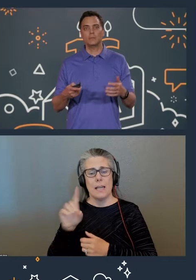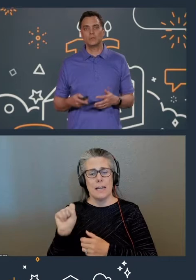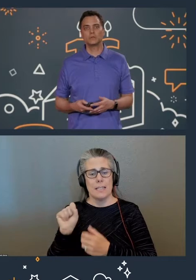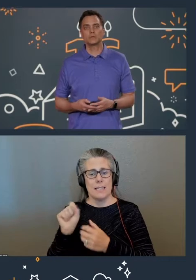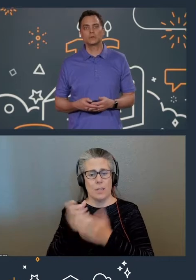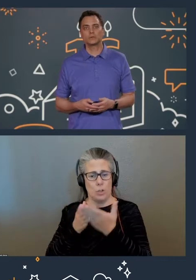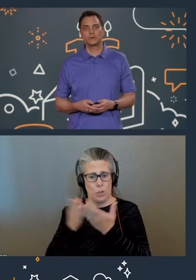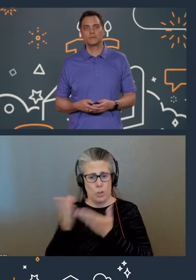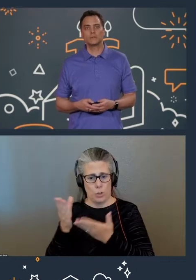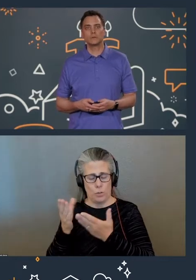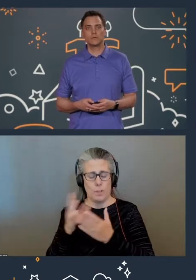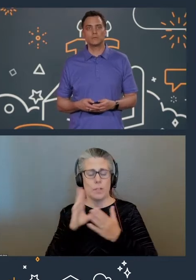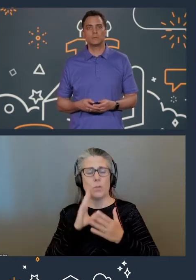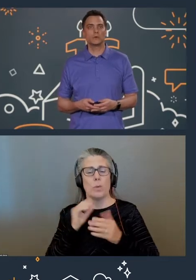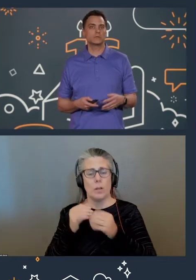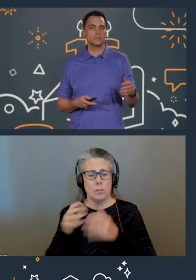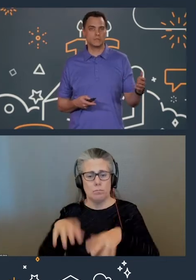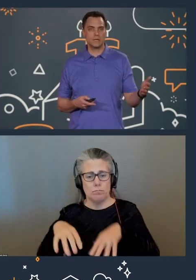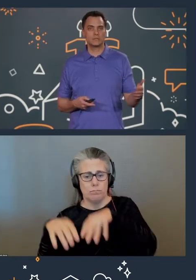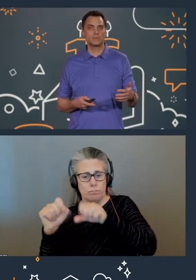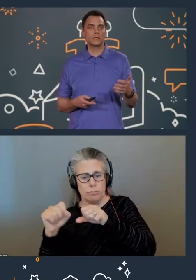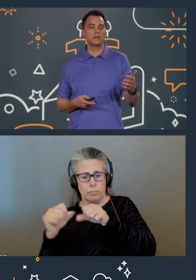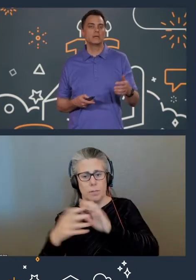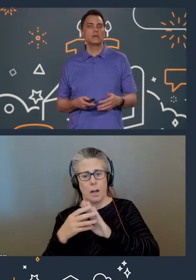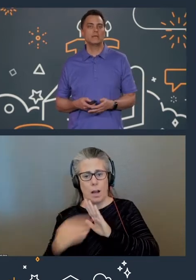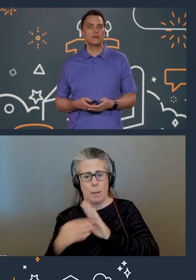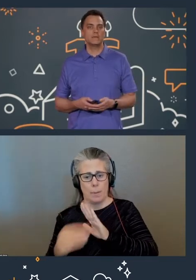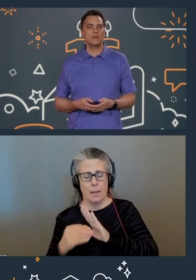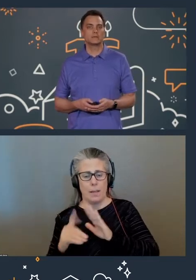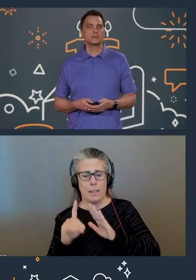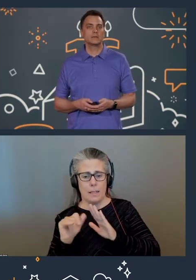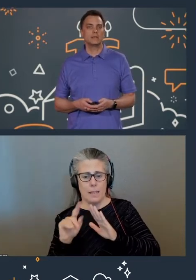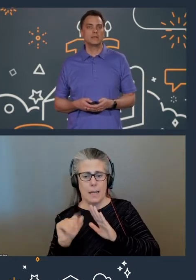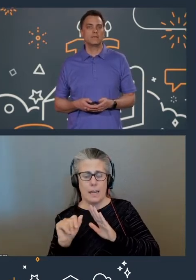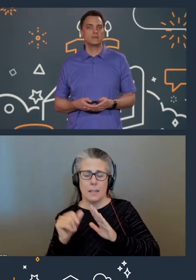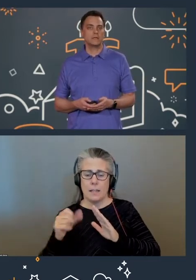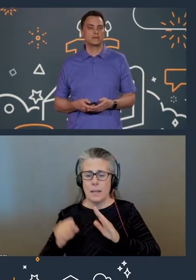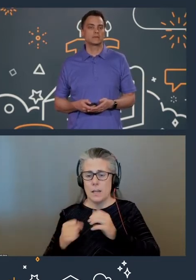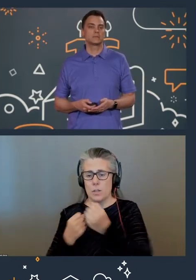up to the storage services that we support, such as S3, EFS, and FSx.